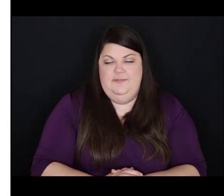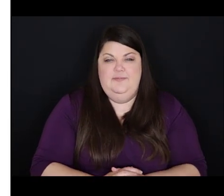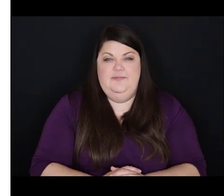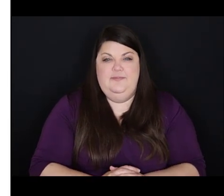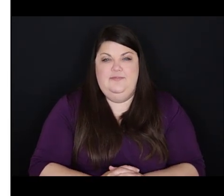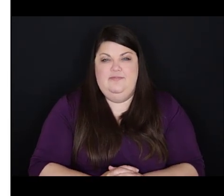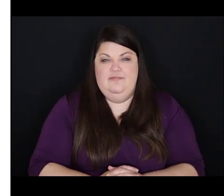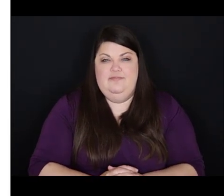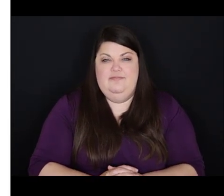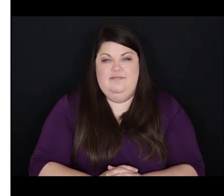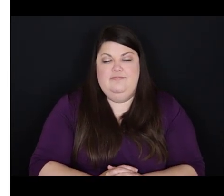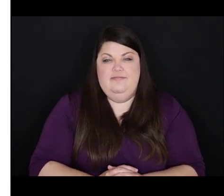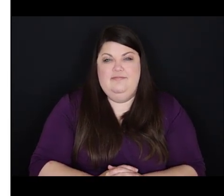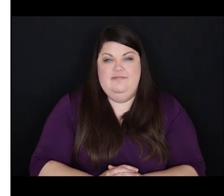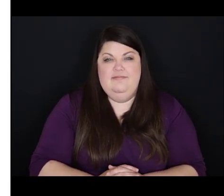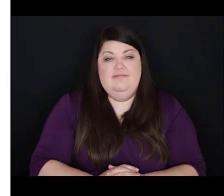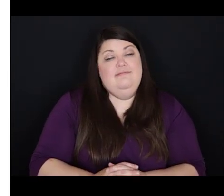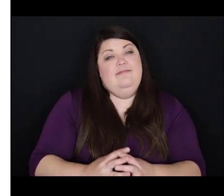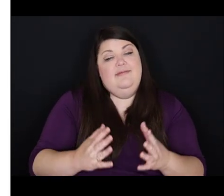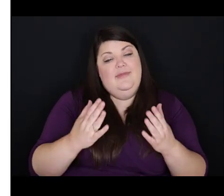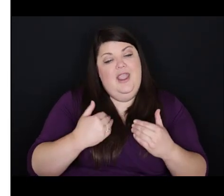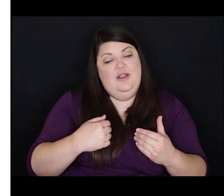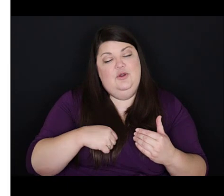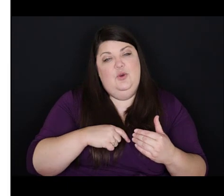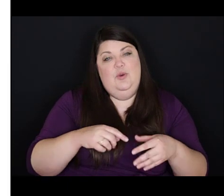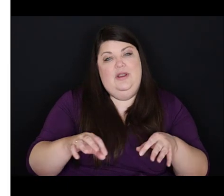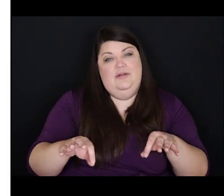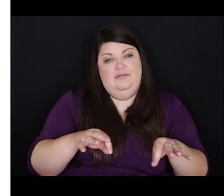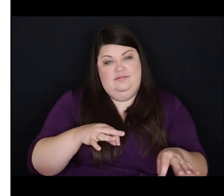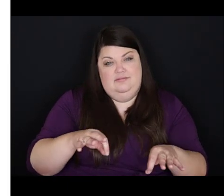Next, we will discuss Description (g) Order of Selection.